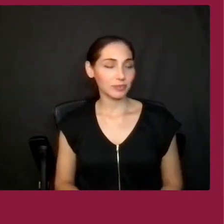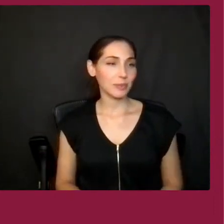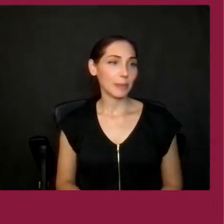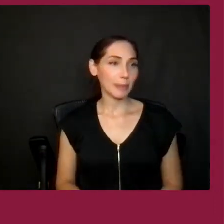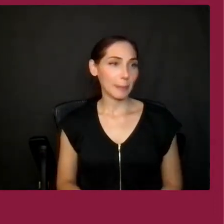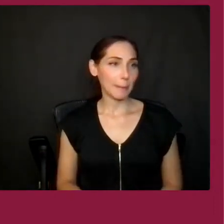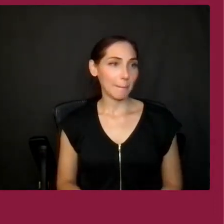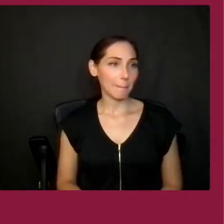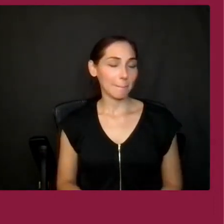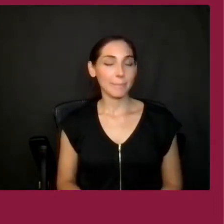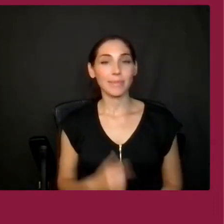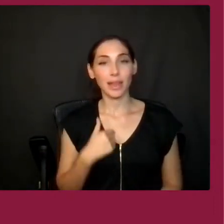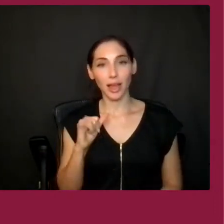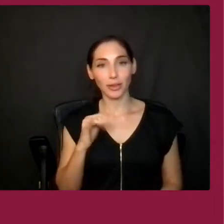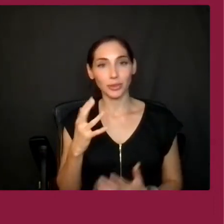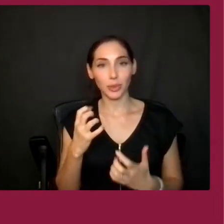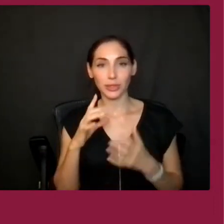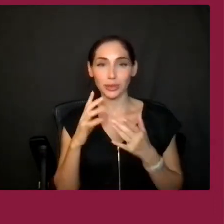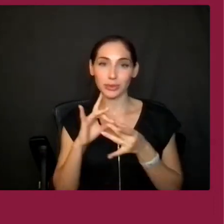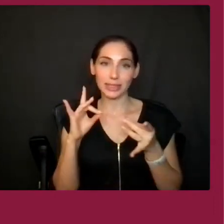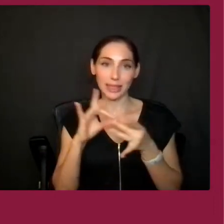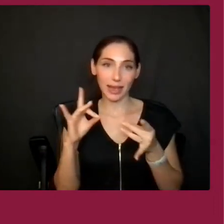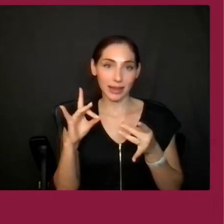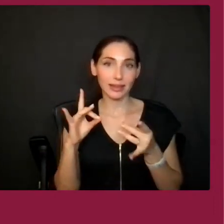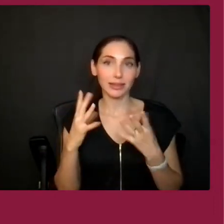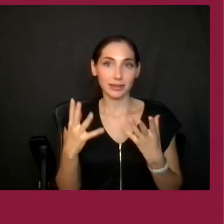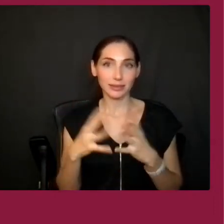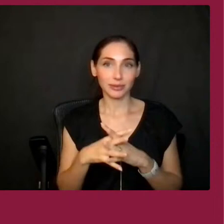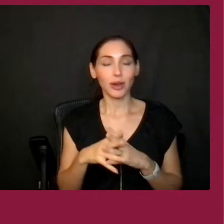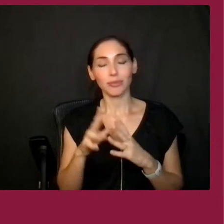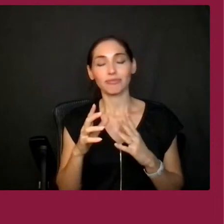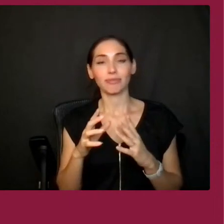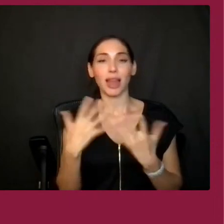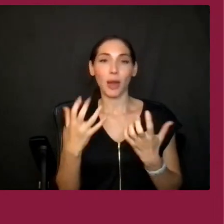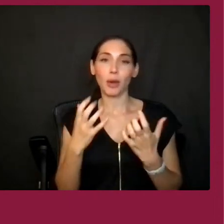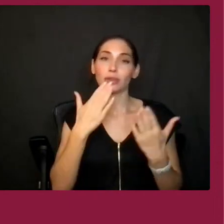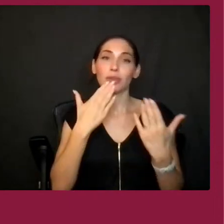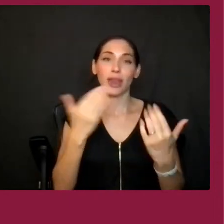Um, I also want to say that, um, I want to thank all of the presenters this evening.